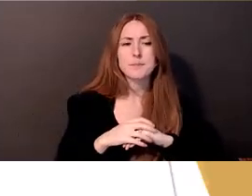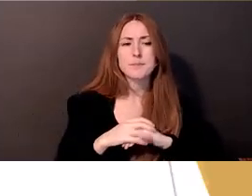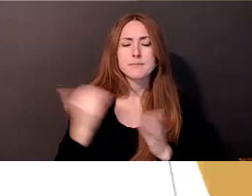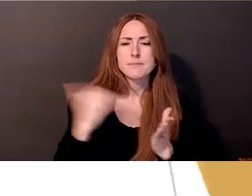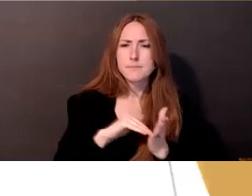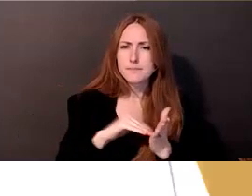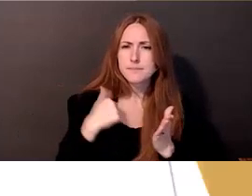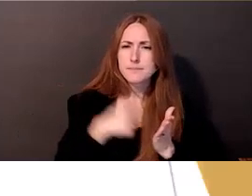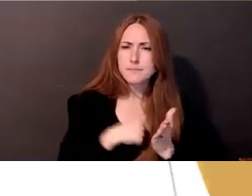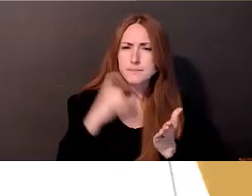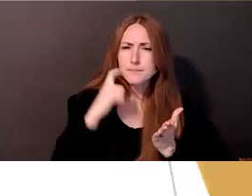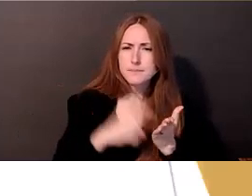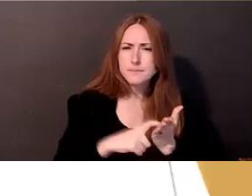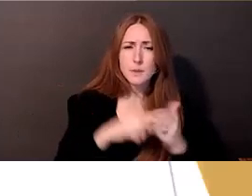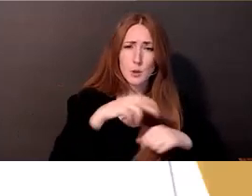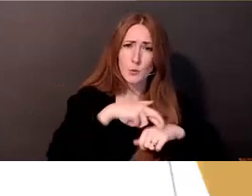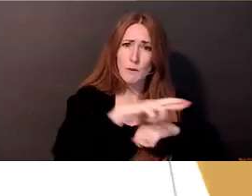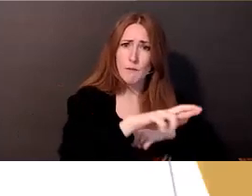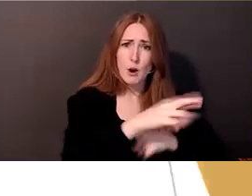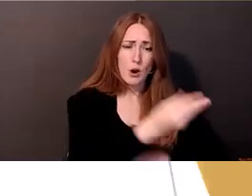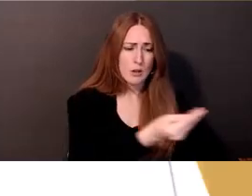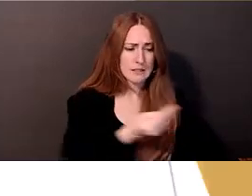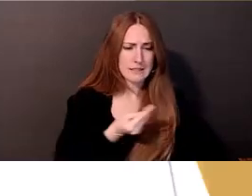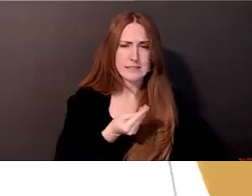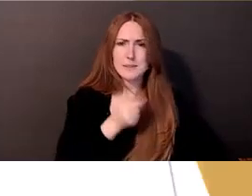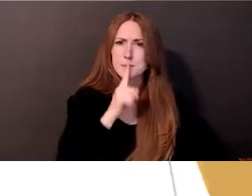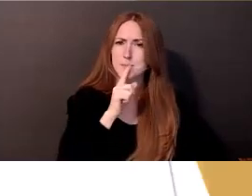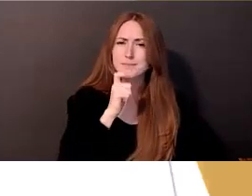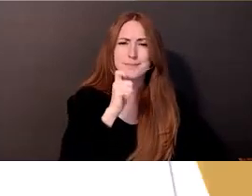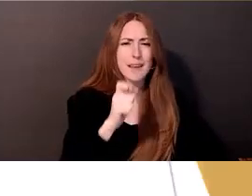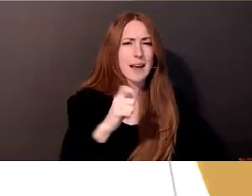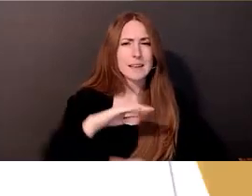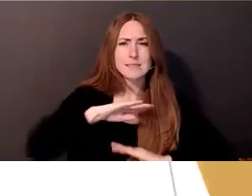we were receiving were not all meeting eligibility criteria.